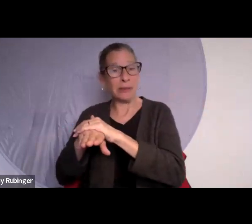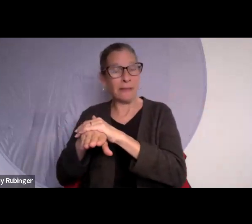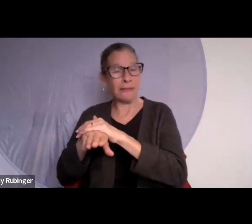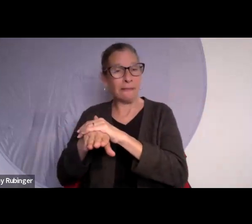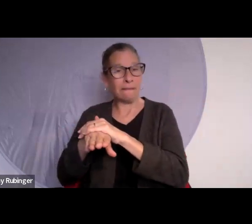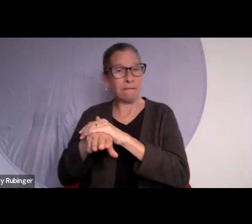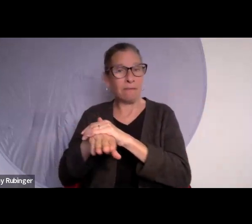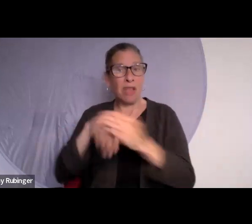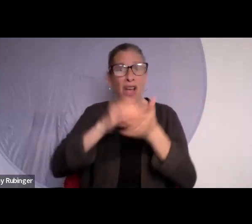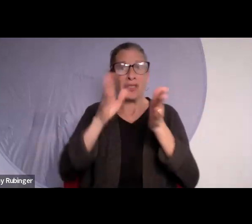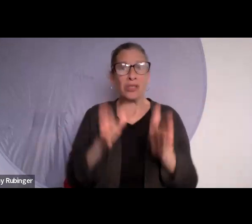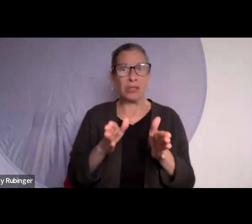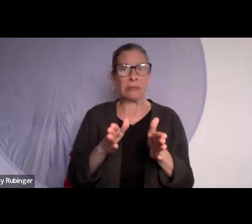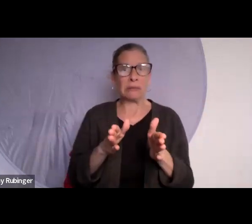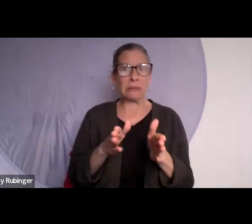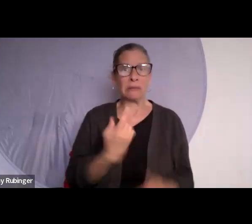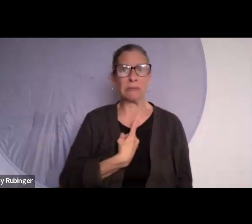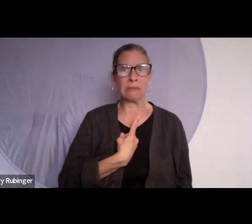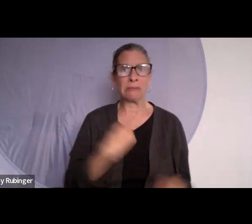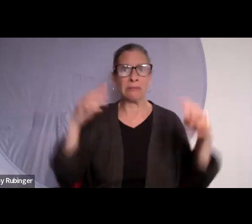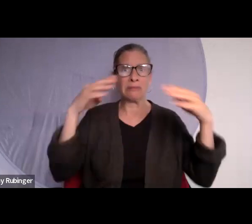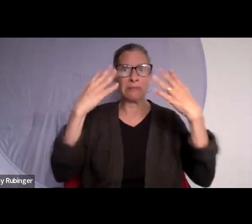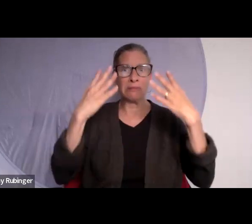students in a position of feeling isolated, or alienated